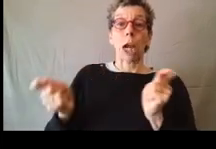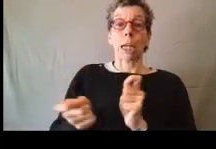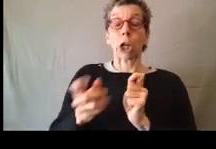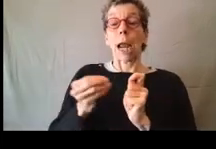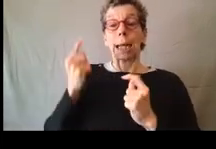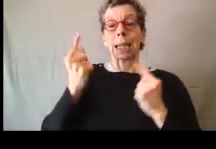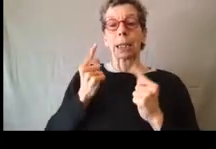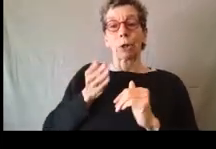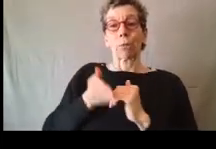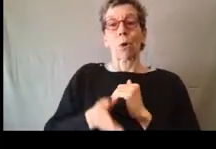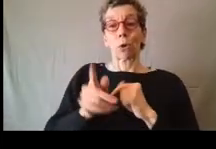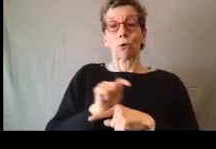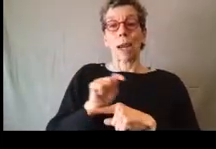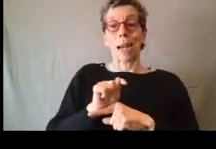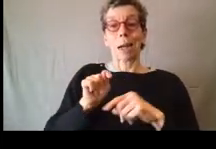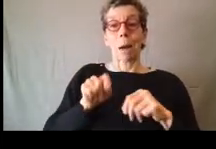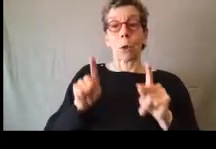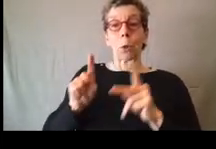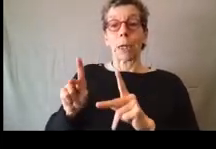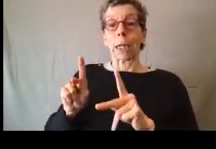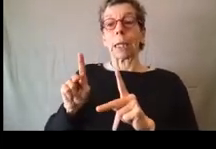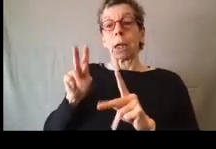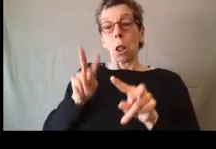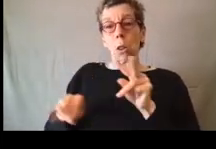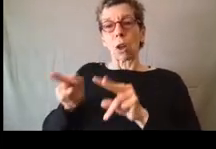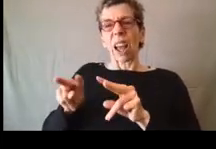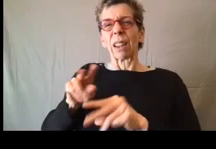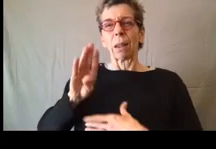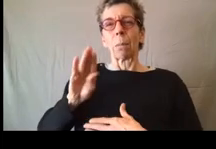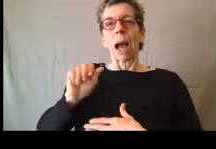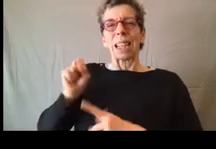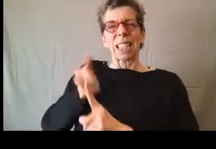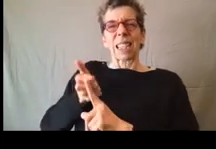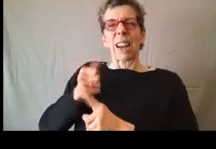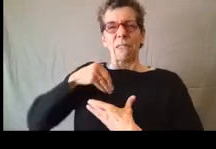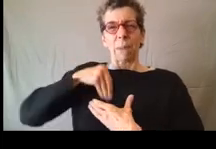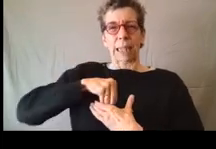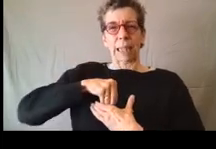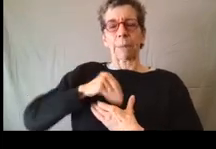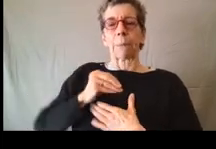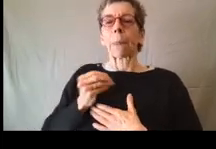assessments and look at changes in implicit bias. Understanding the latent attitudes of